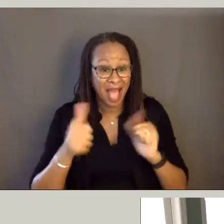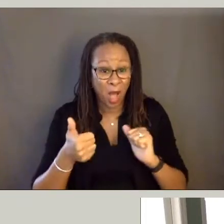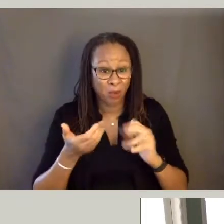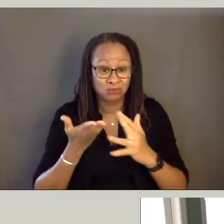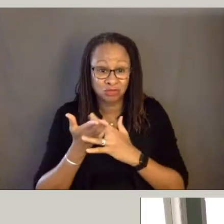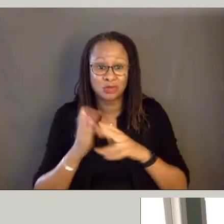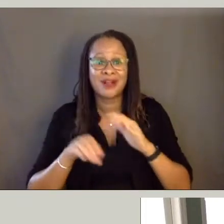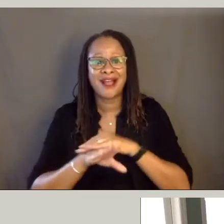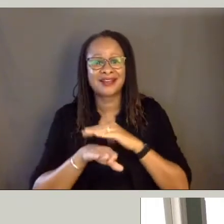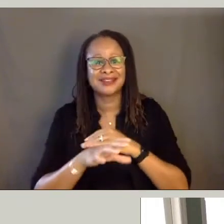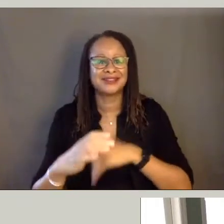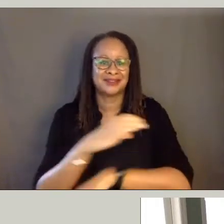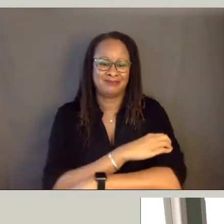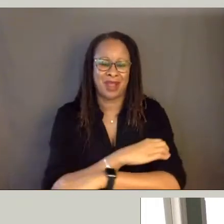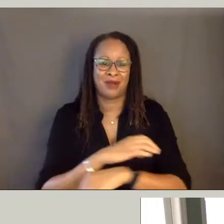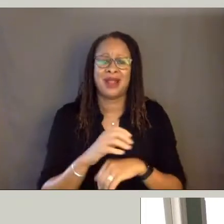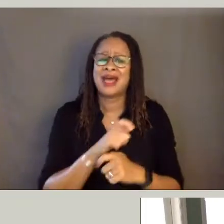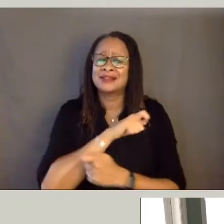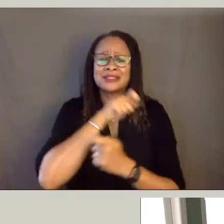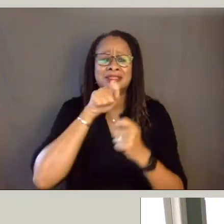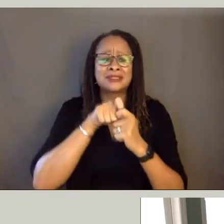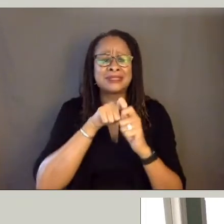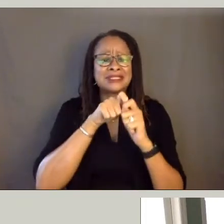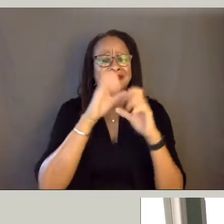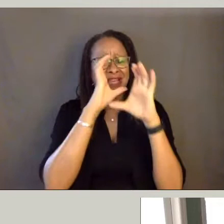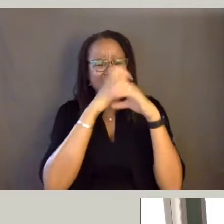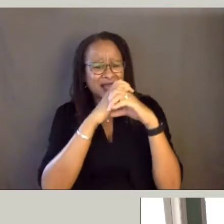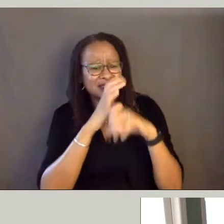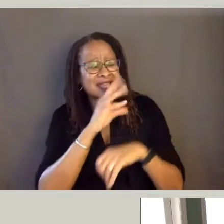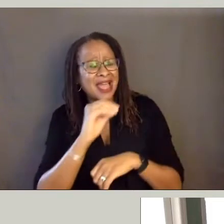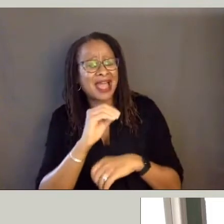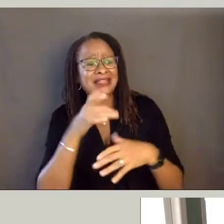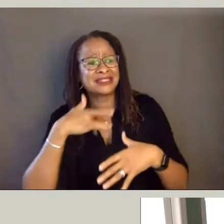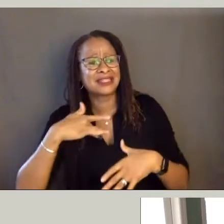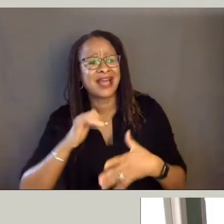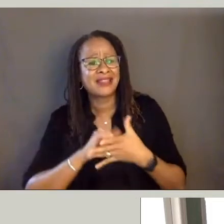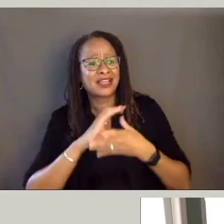There's a particular lens and sensitivity that a storyteller can hold